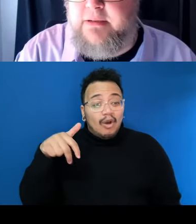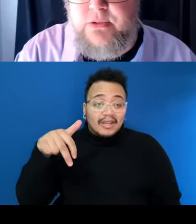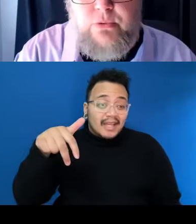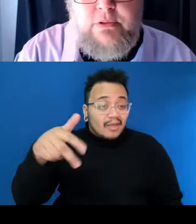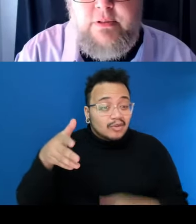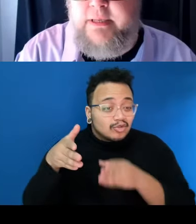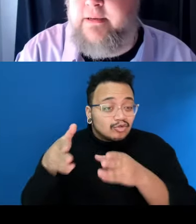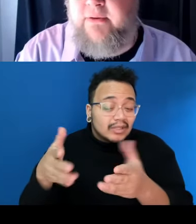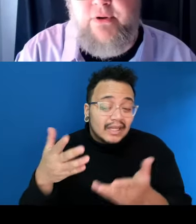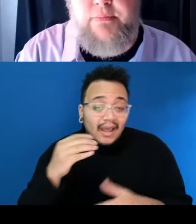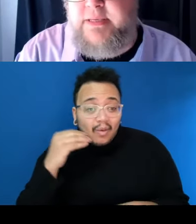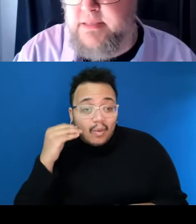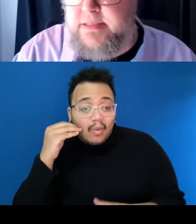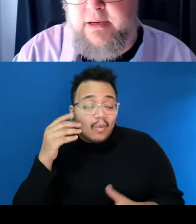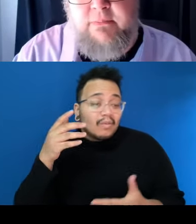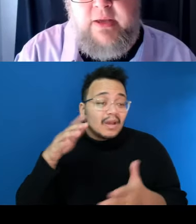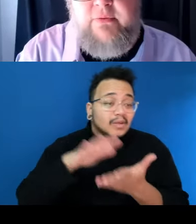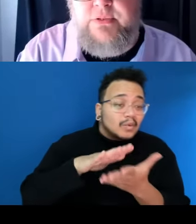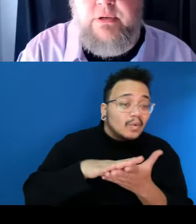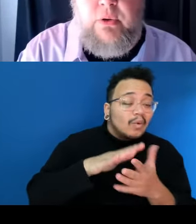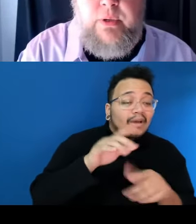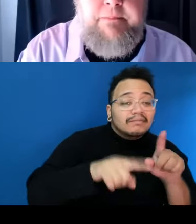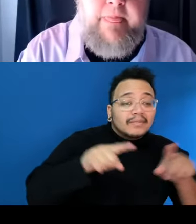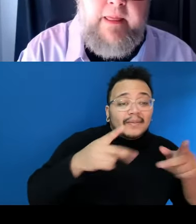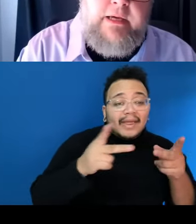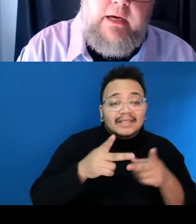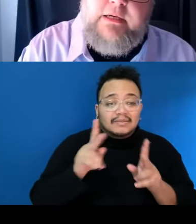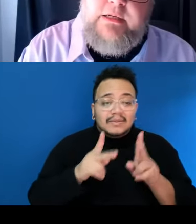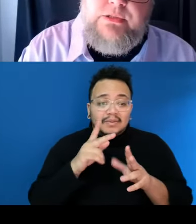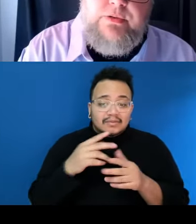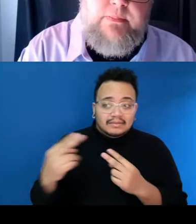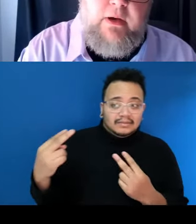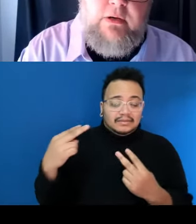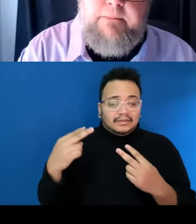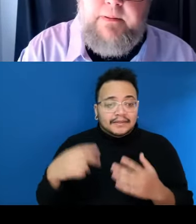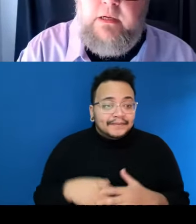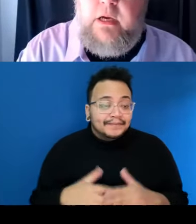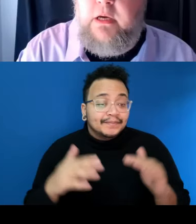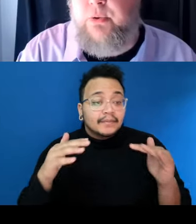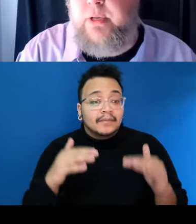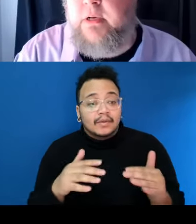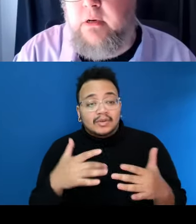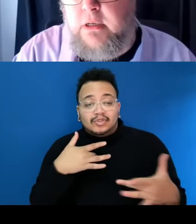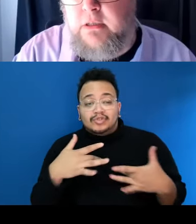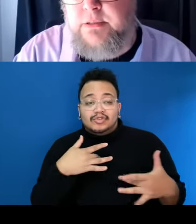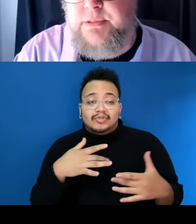at school in every place that folks are going, concerns about not being treated at all.